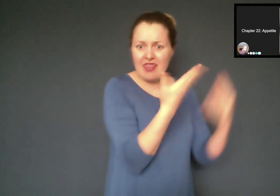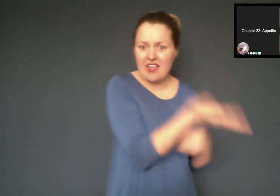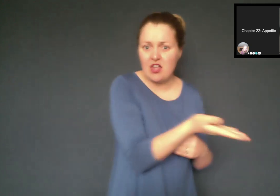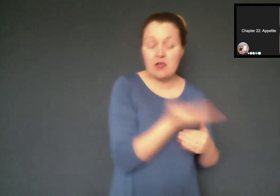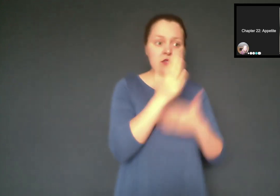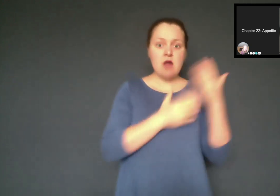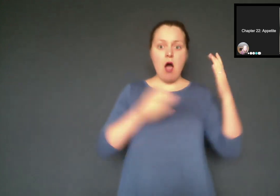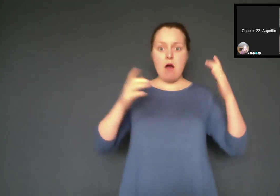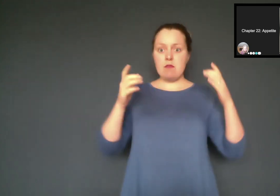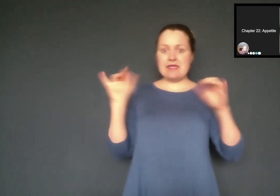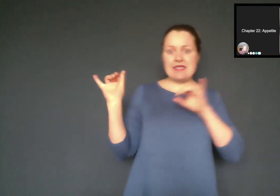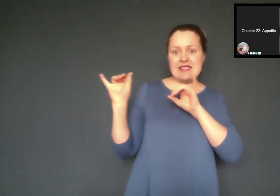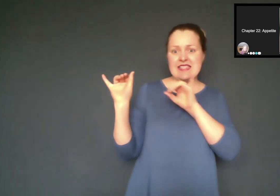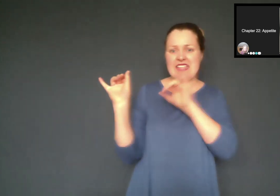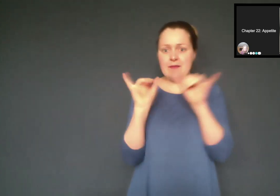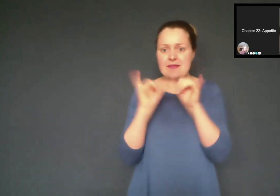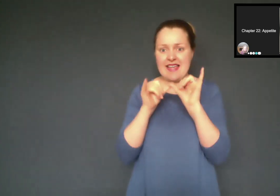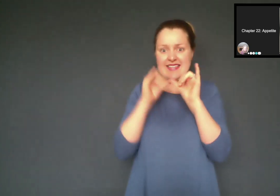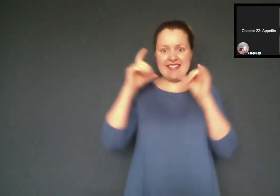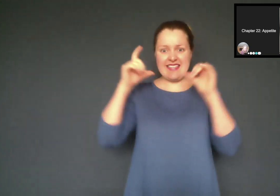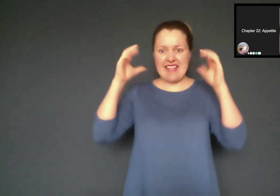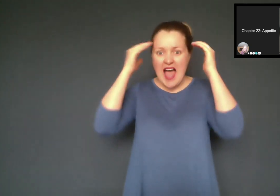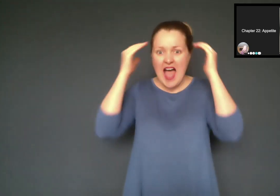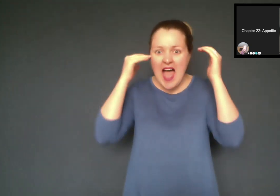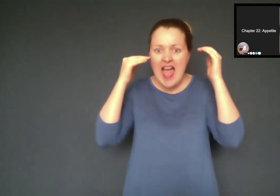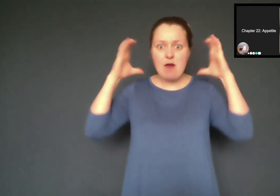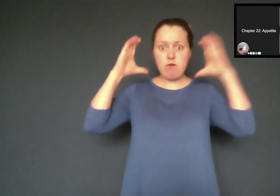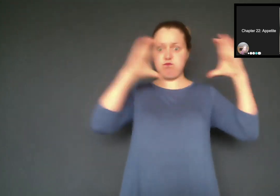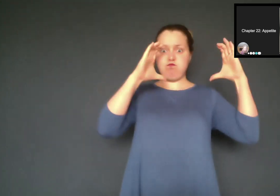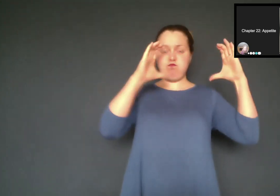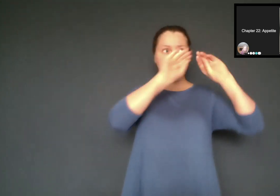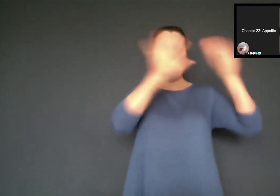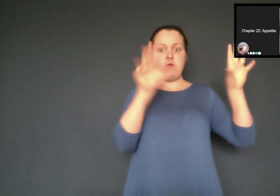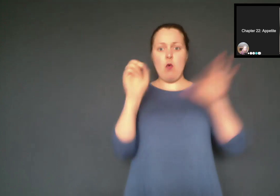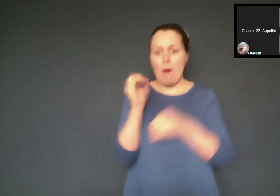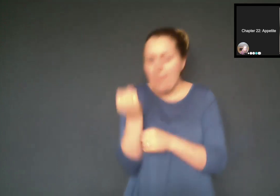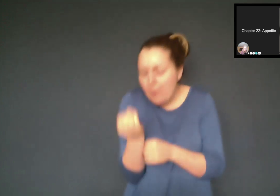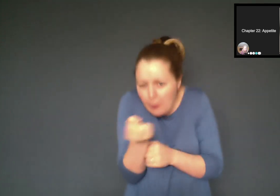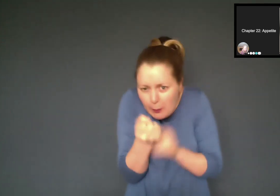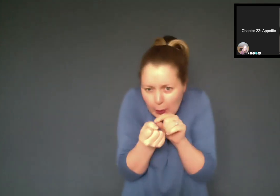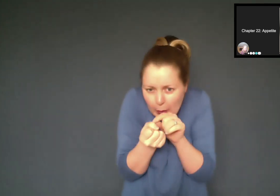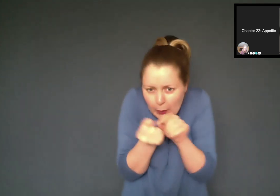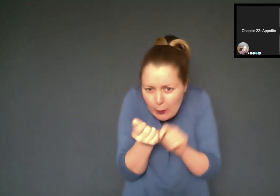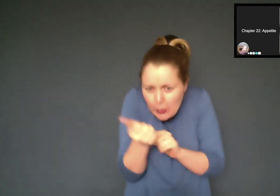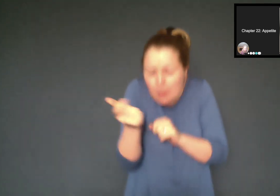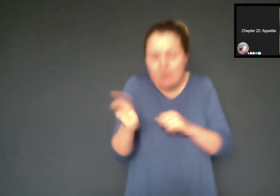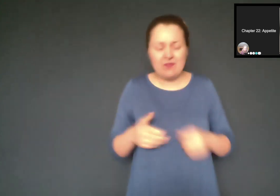as his thumbnail blooms that stink like bad meat or smelled like breeze from heaven itself